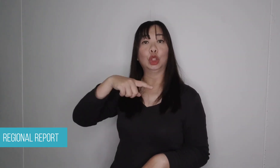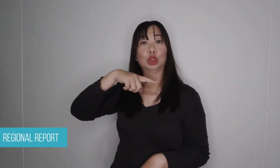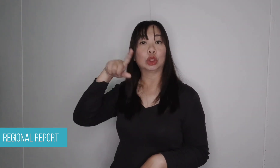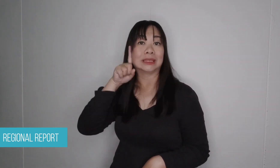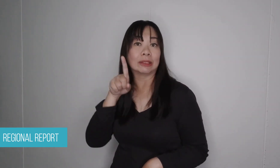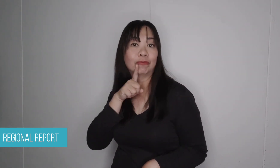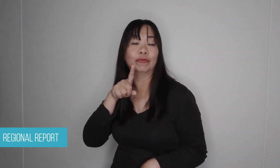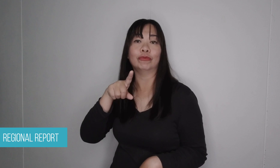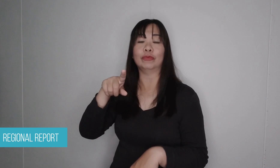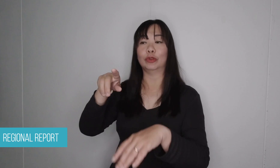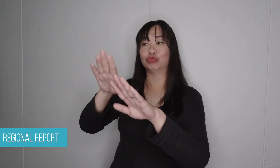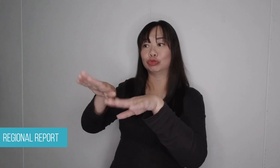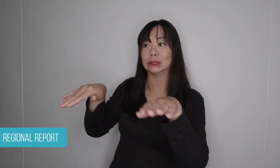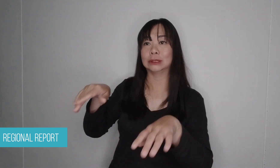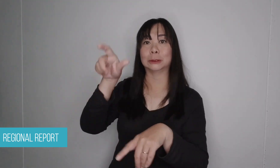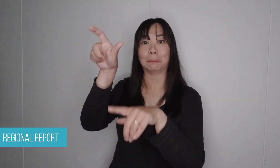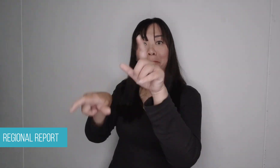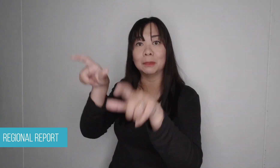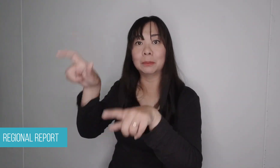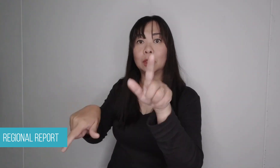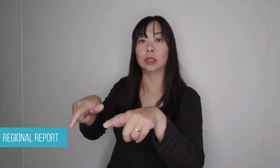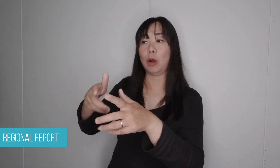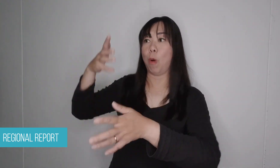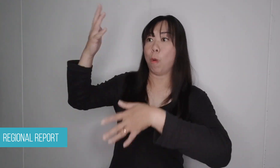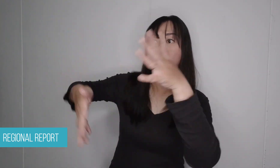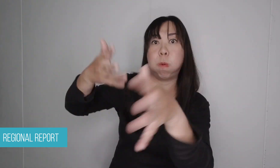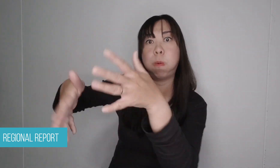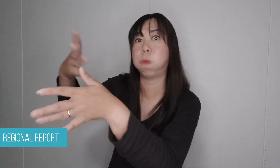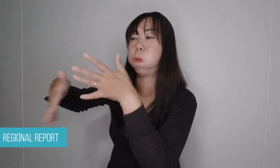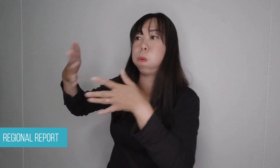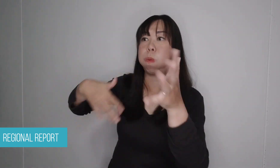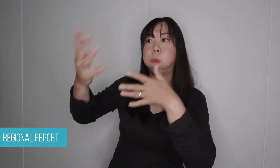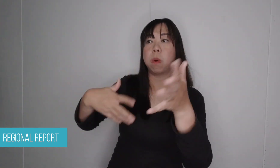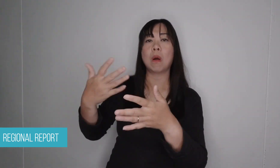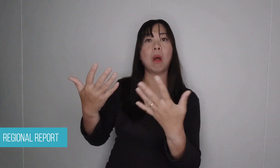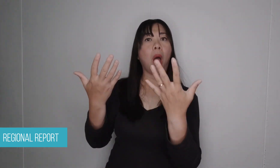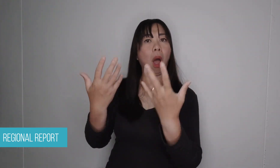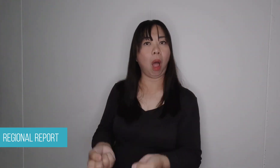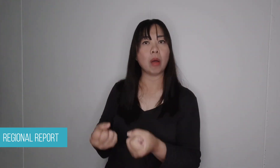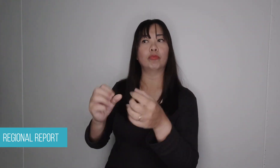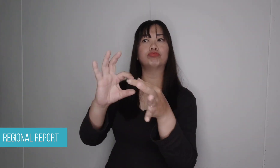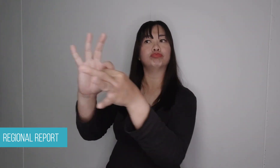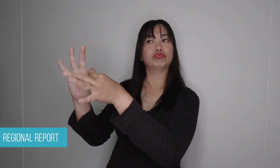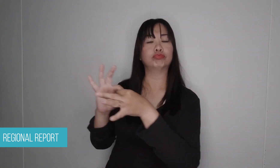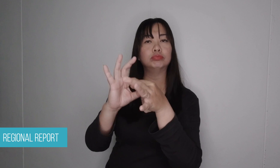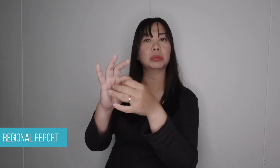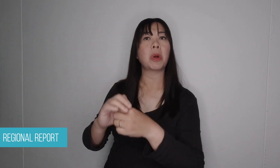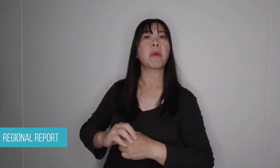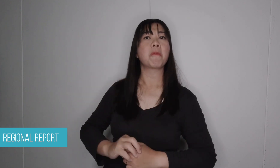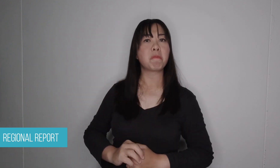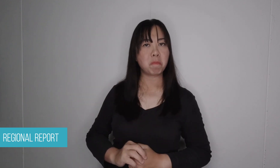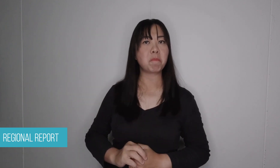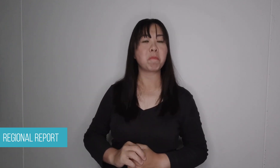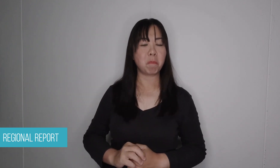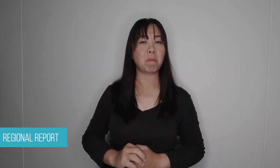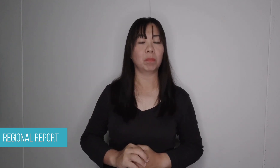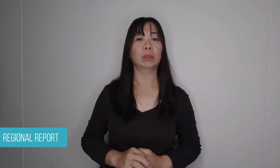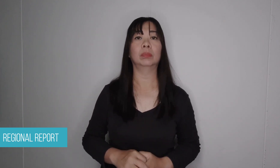with each other, but Deaf children and people who use sign language